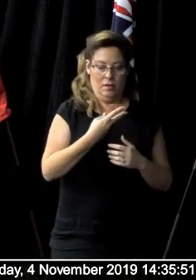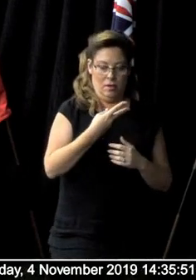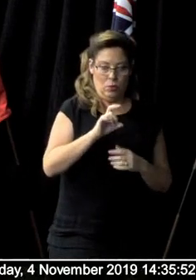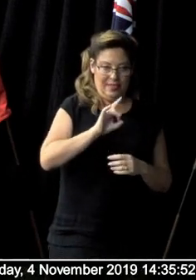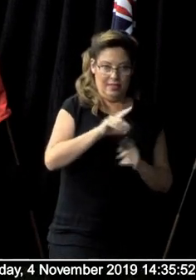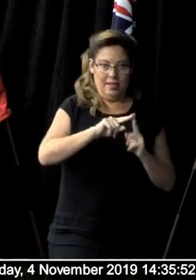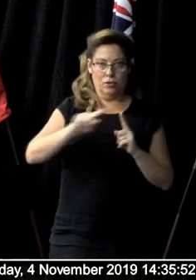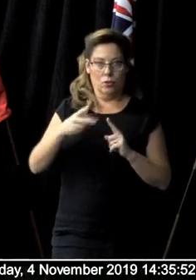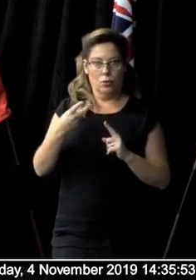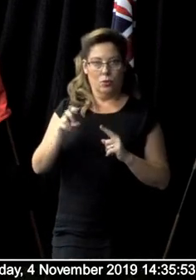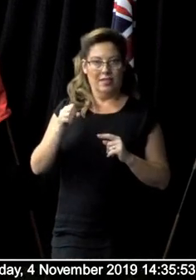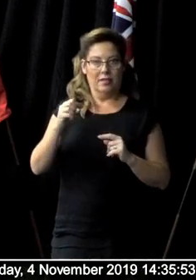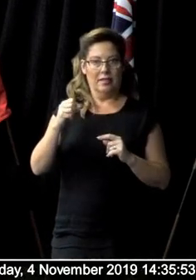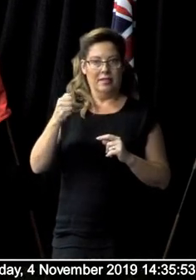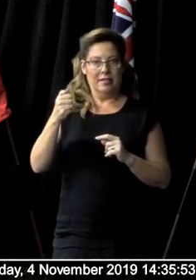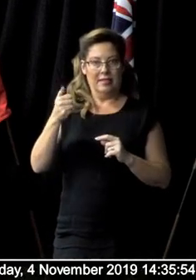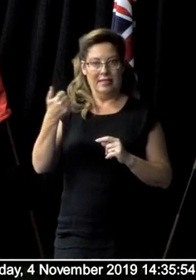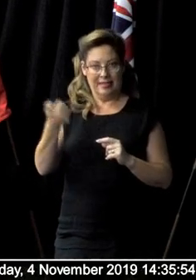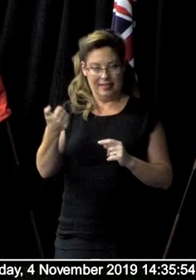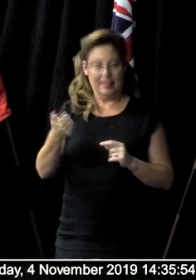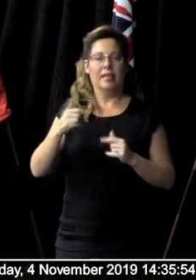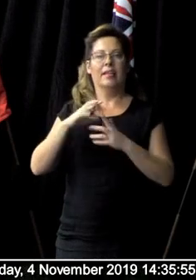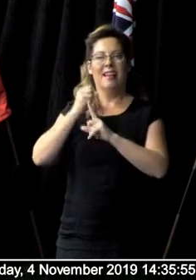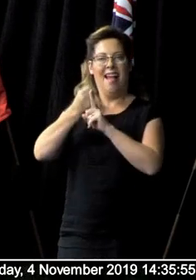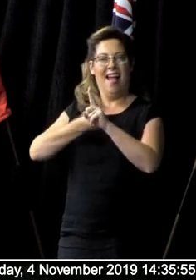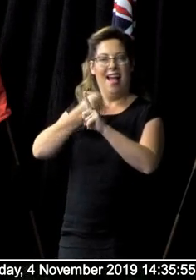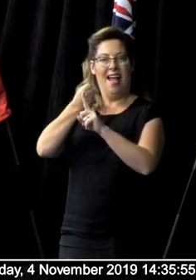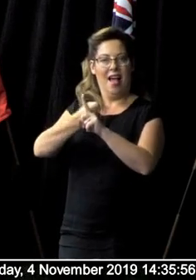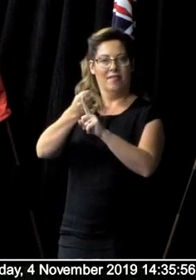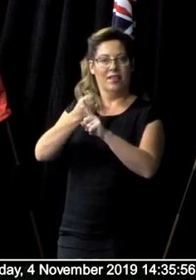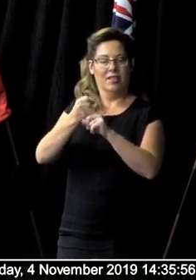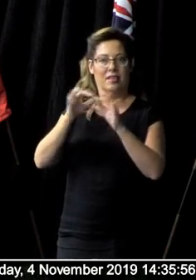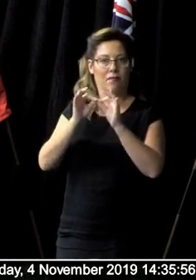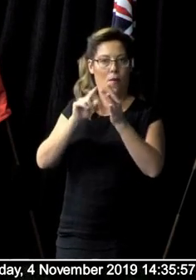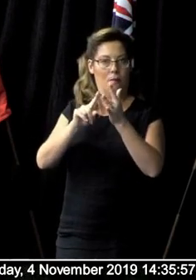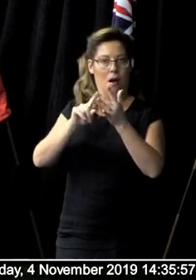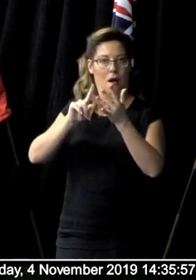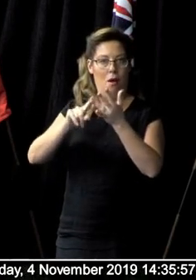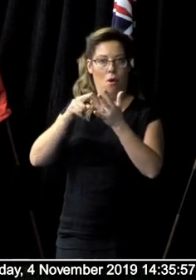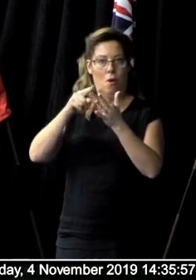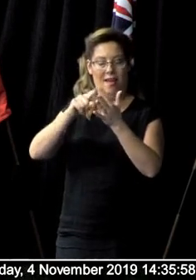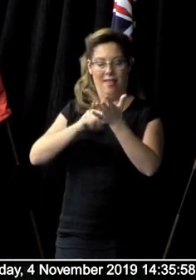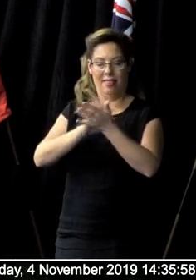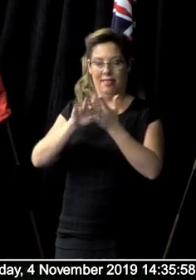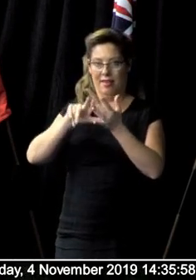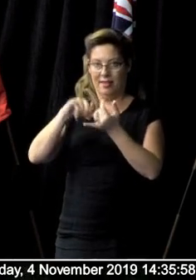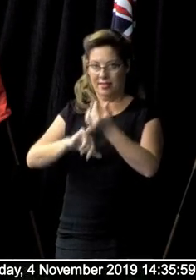Queensland Advocacy Incorporated? Yes. Consultant of the Community Resource Unit in 2003 to 2004?